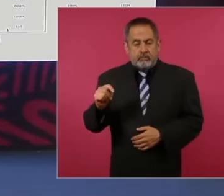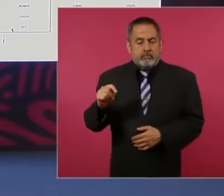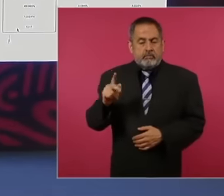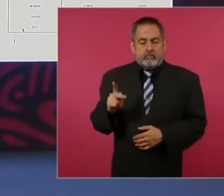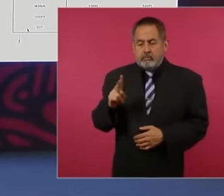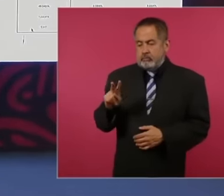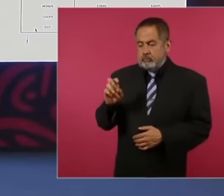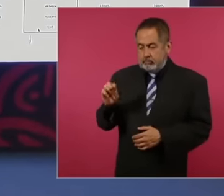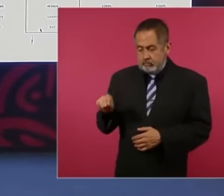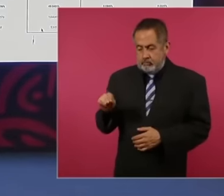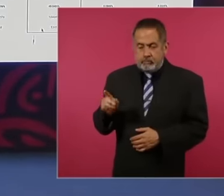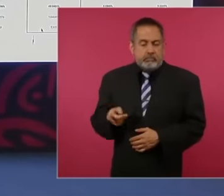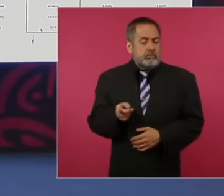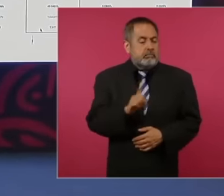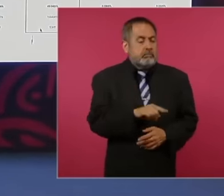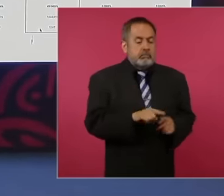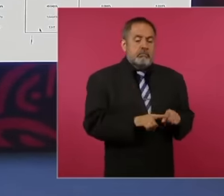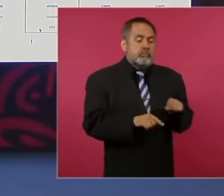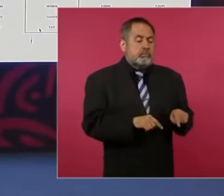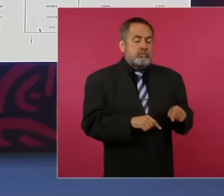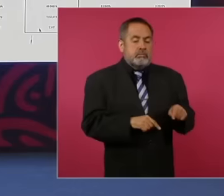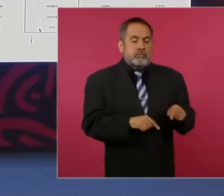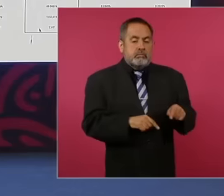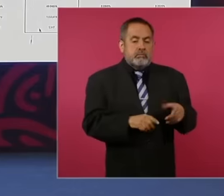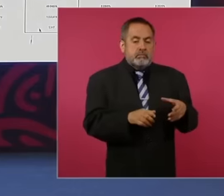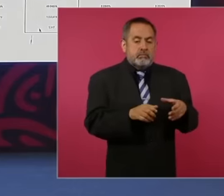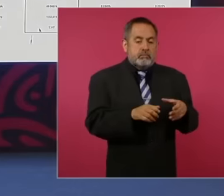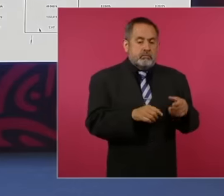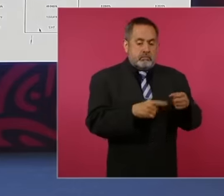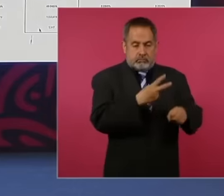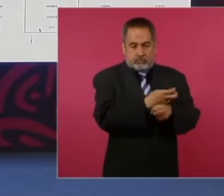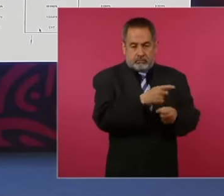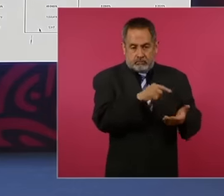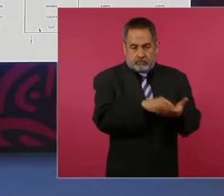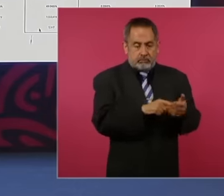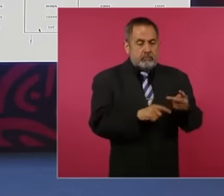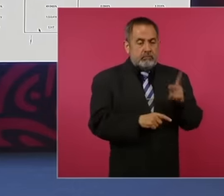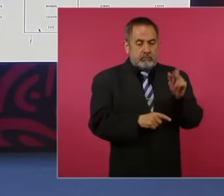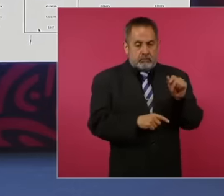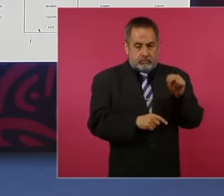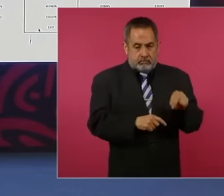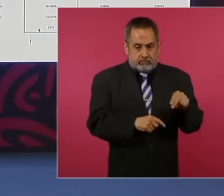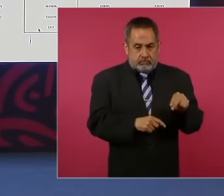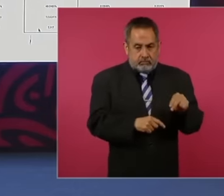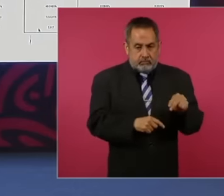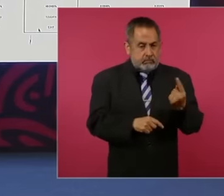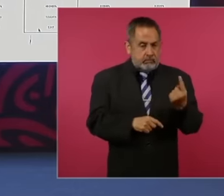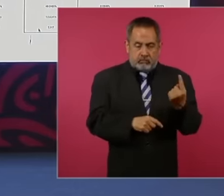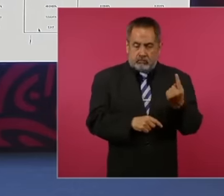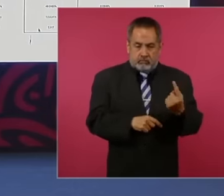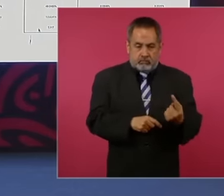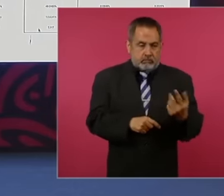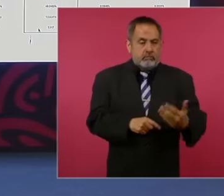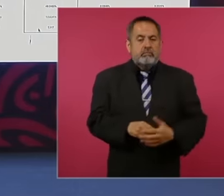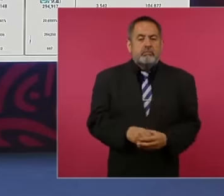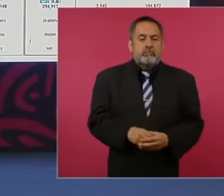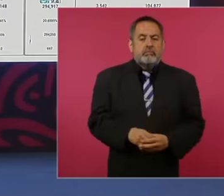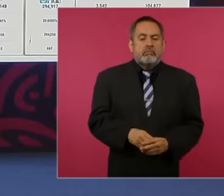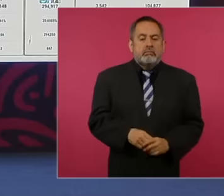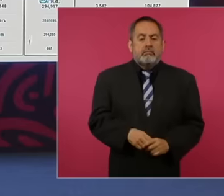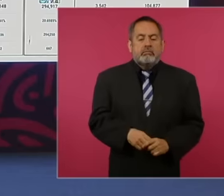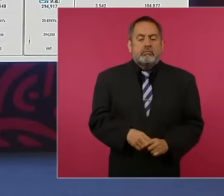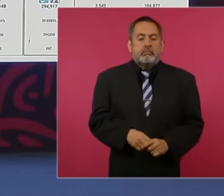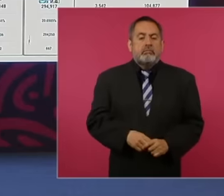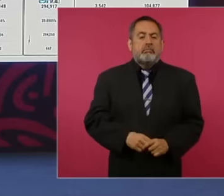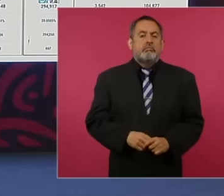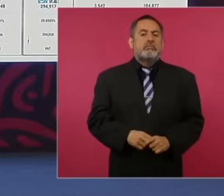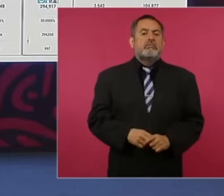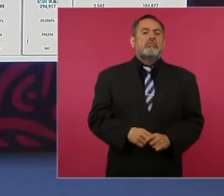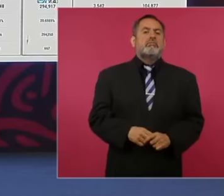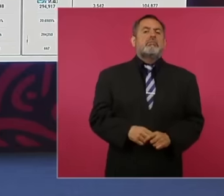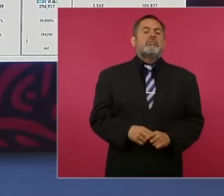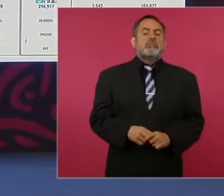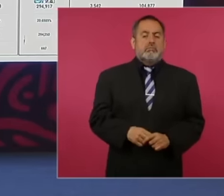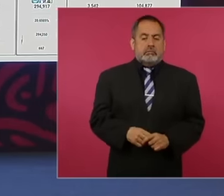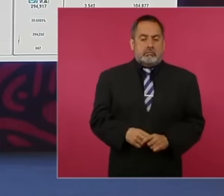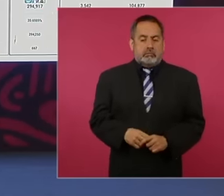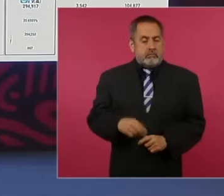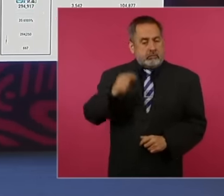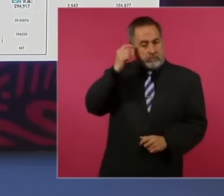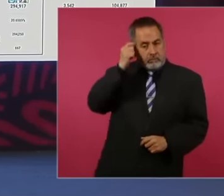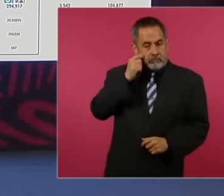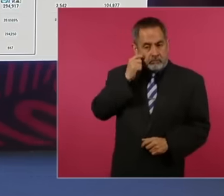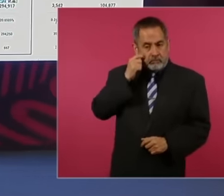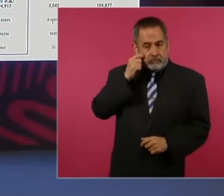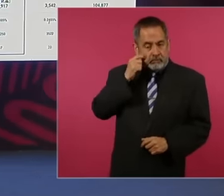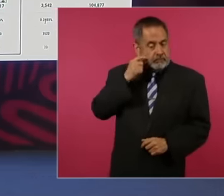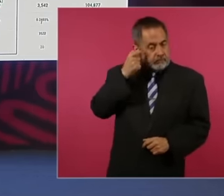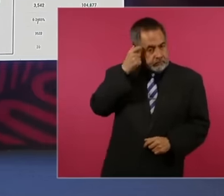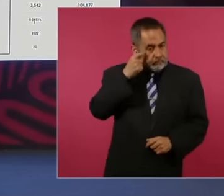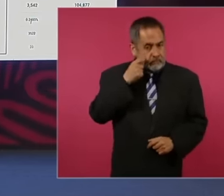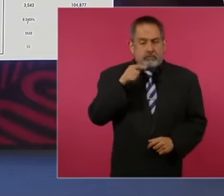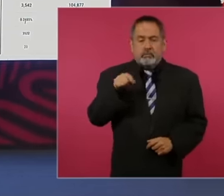and first minority eh the bread that was alone without coalition forward in the case of Guerrero morena